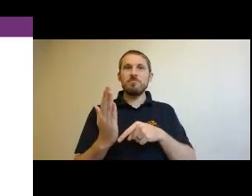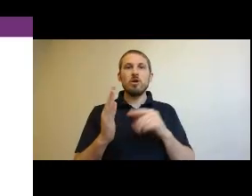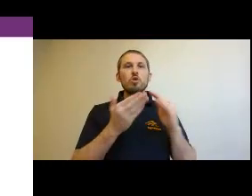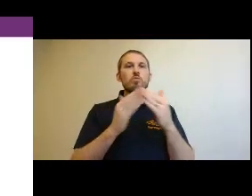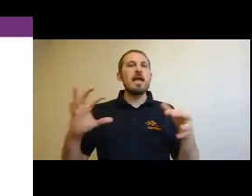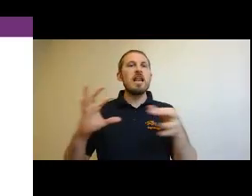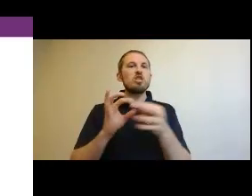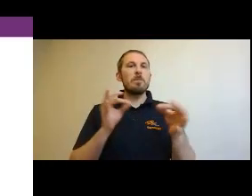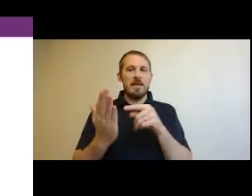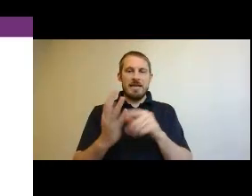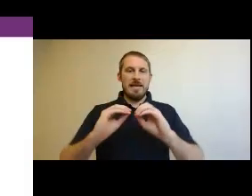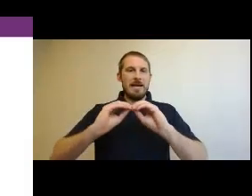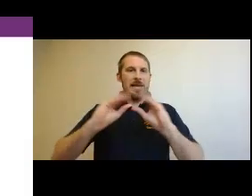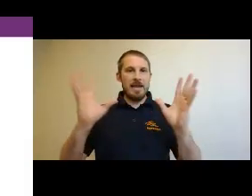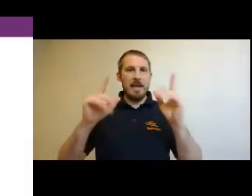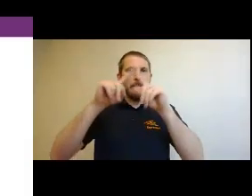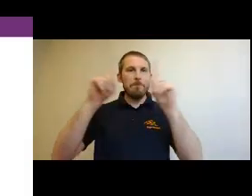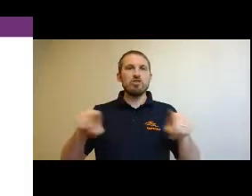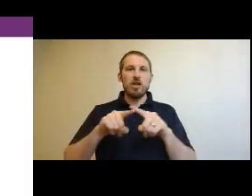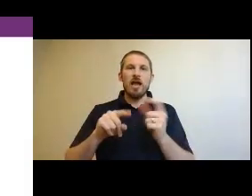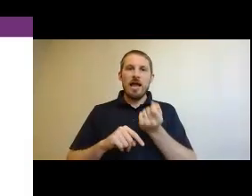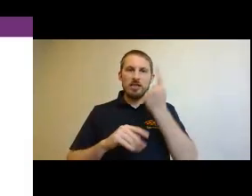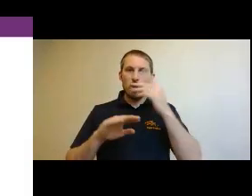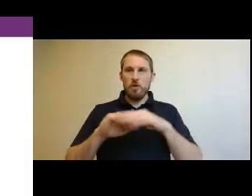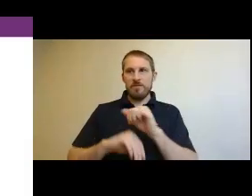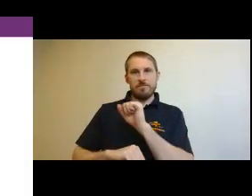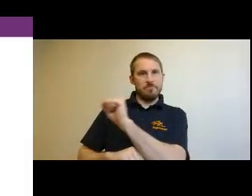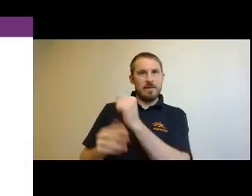for a person in terms of supports and what could help.